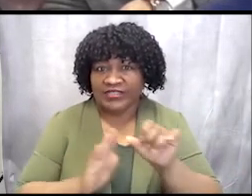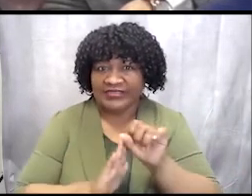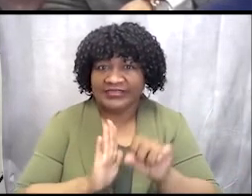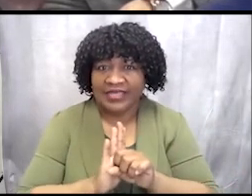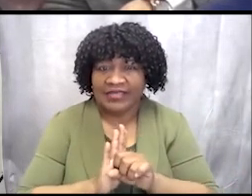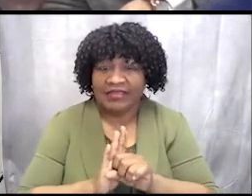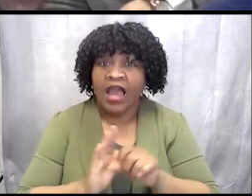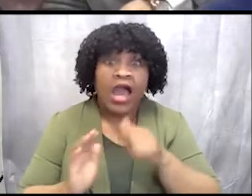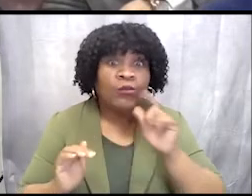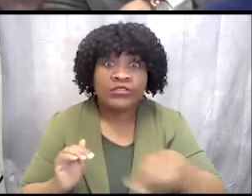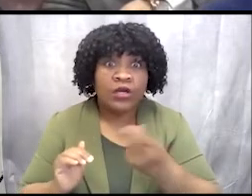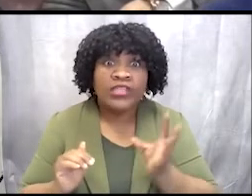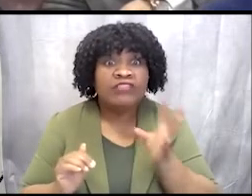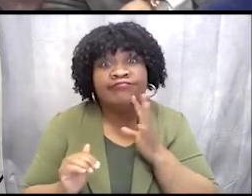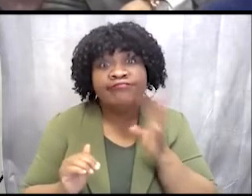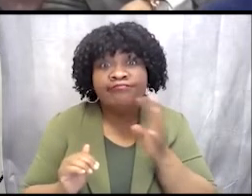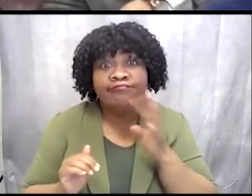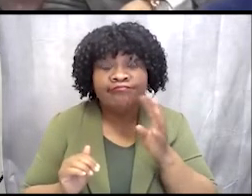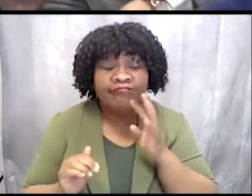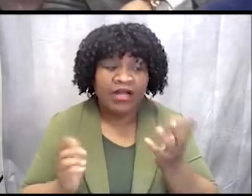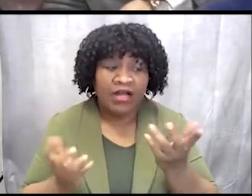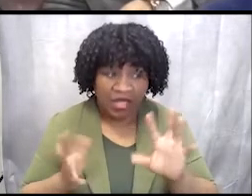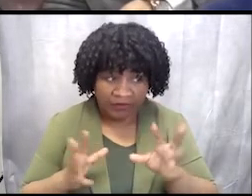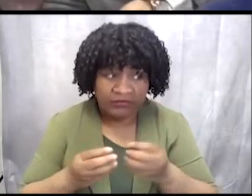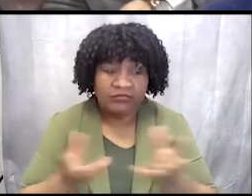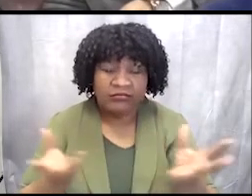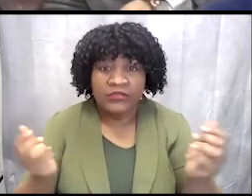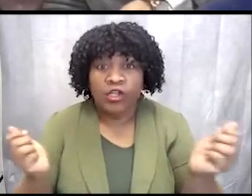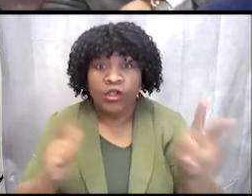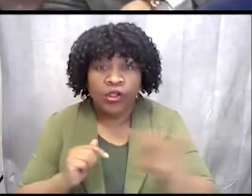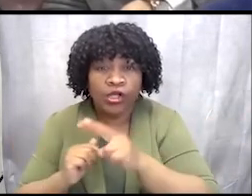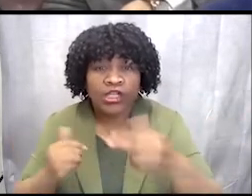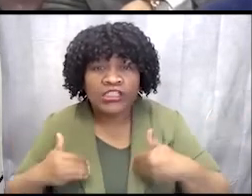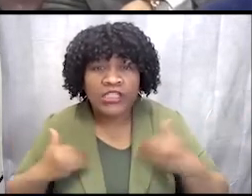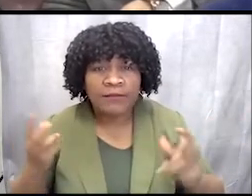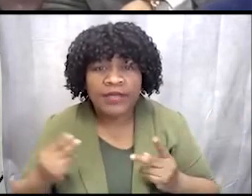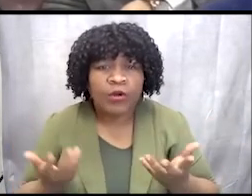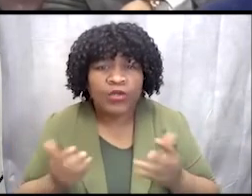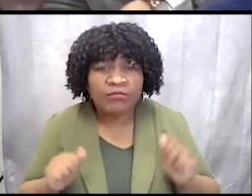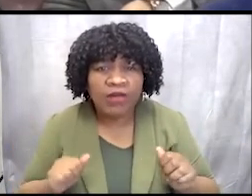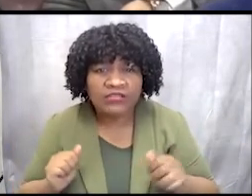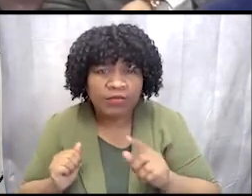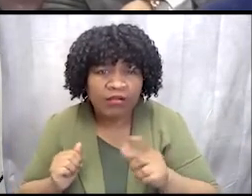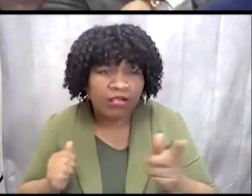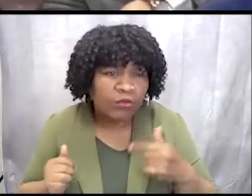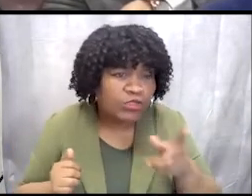I was serious. When you look at all young people, what do you think is possible? What do you see?